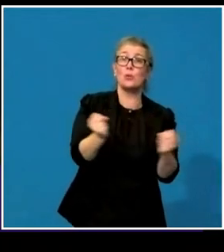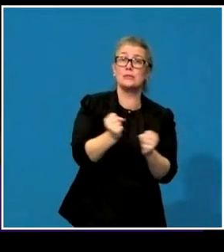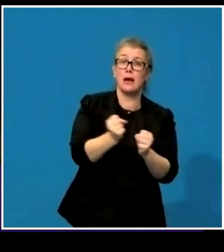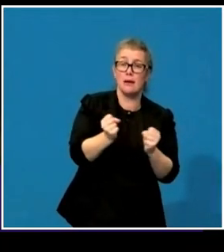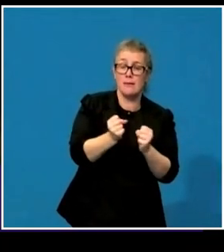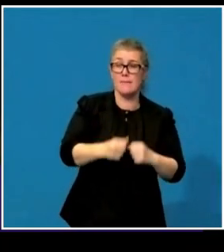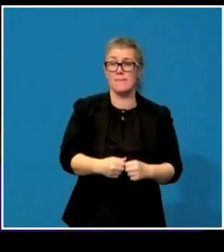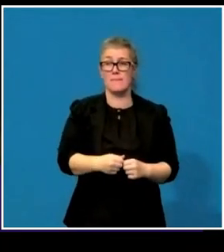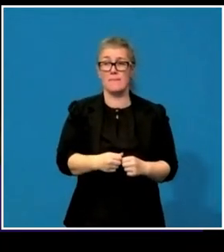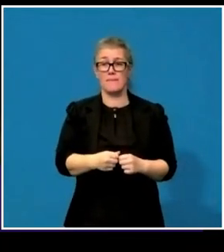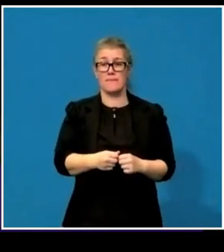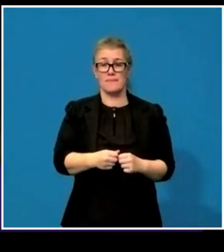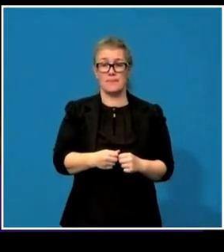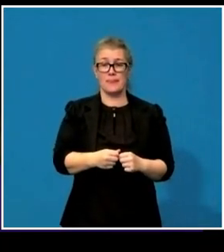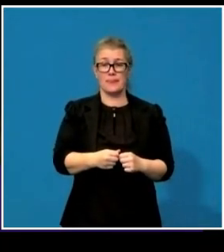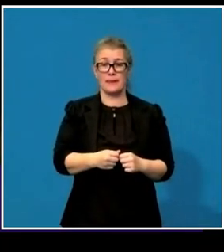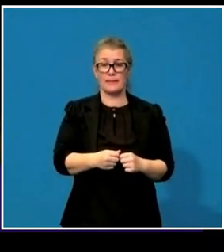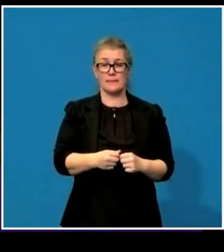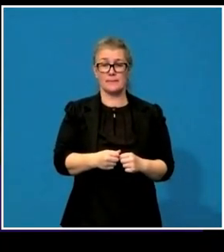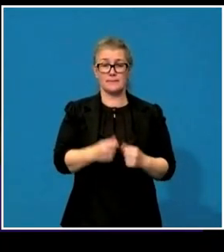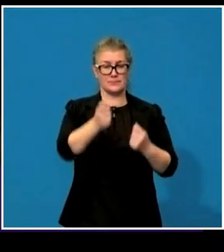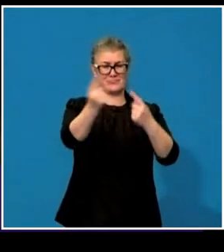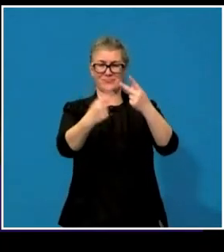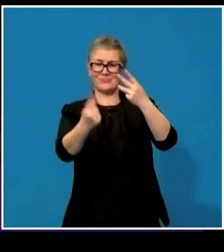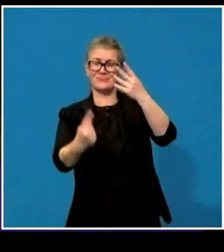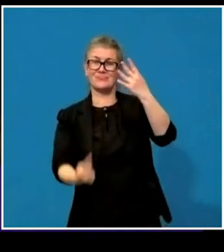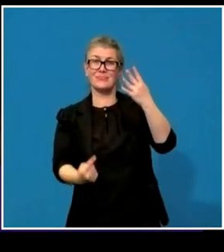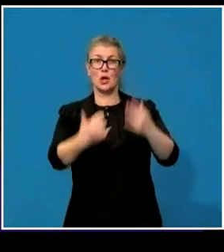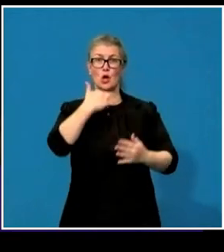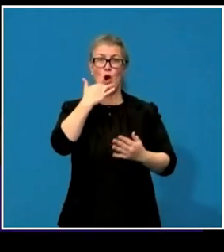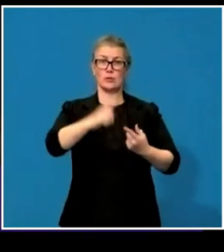And so, therefore, there's these accumulation of costs that have to be borne